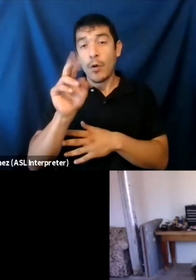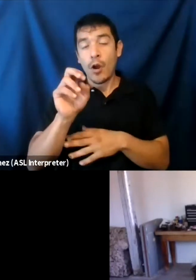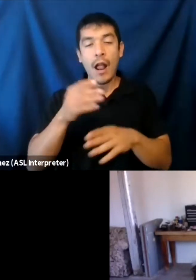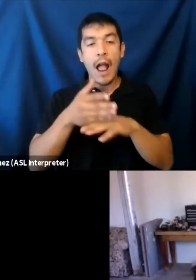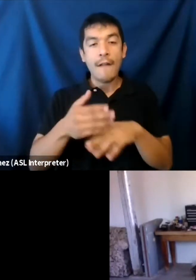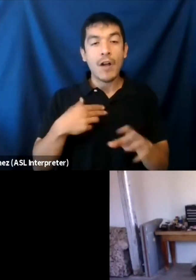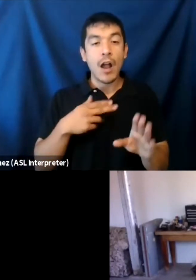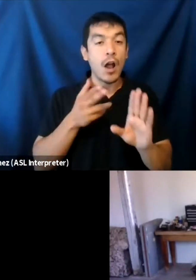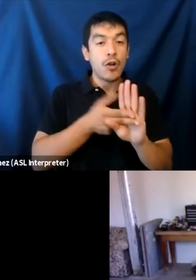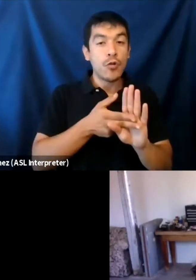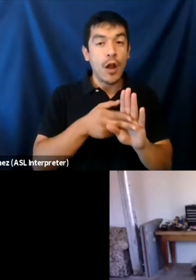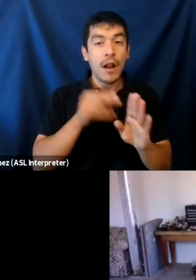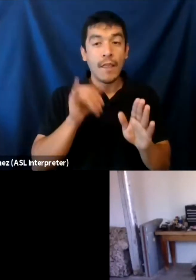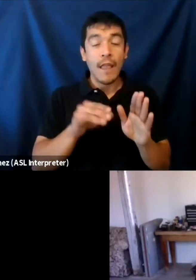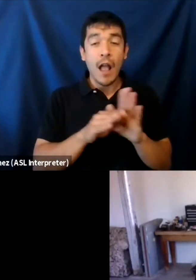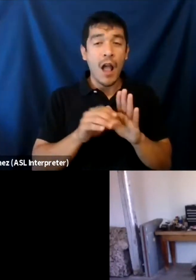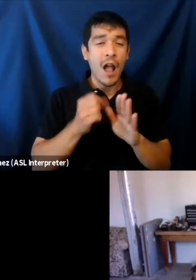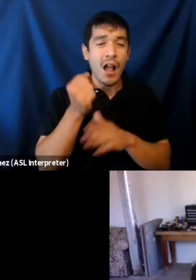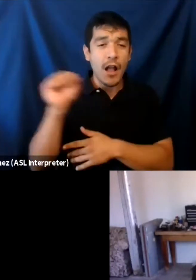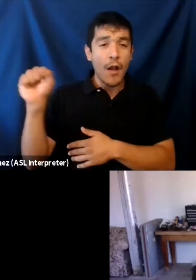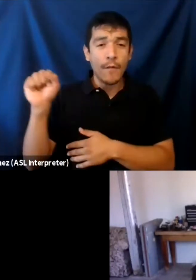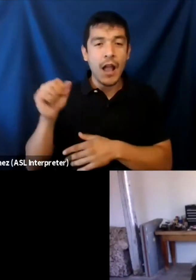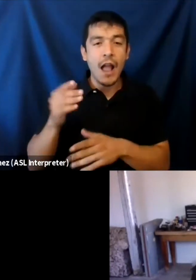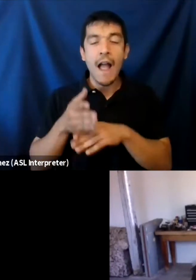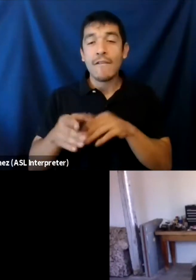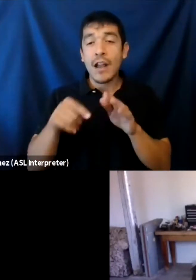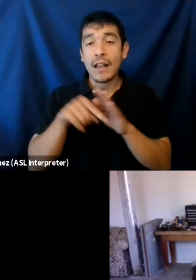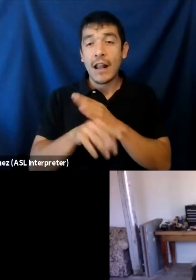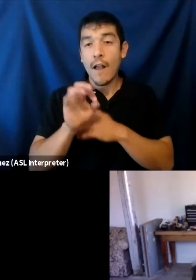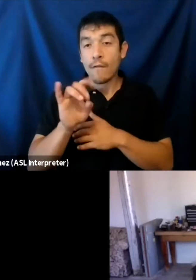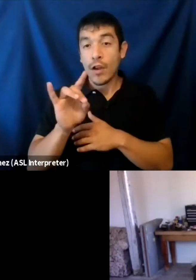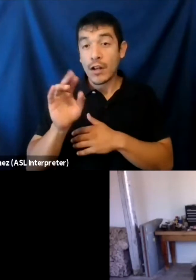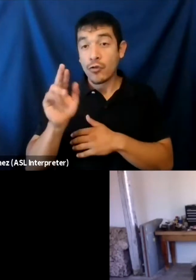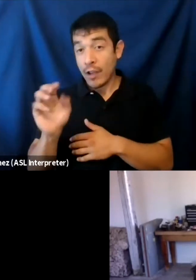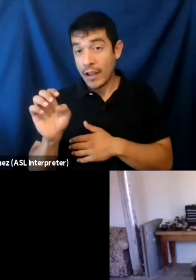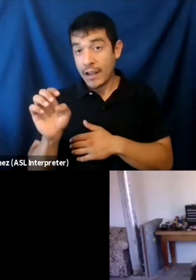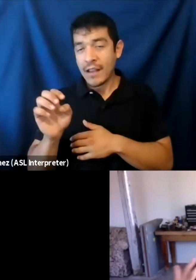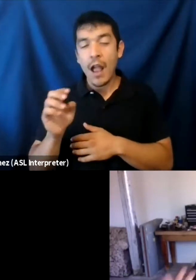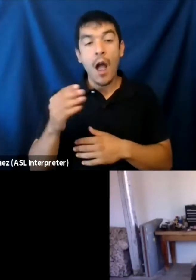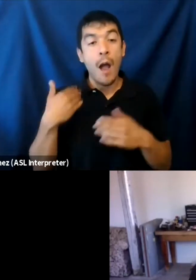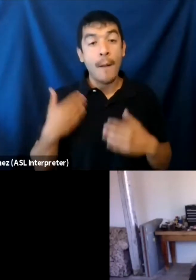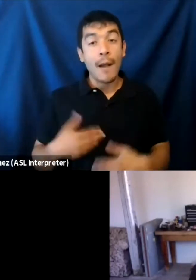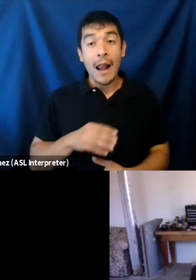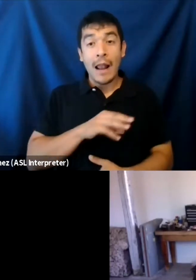after the killing of Freddie Gray, body cameras were this thing that were being proposed by both sides,